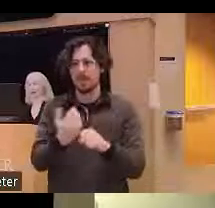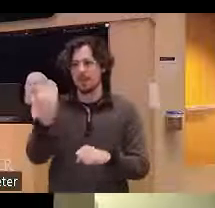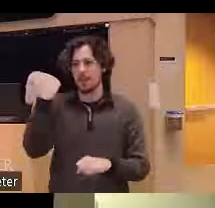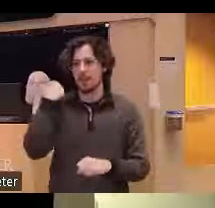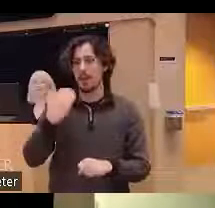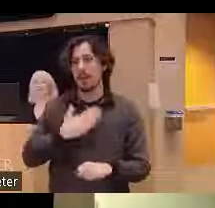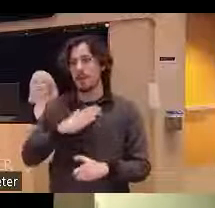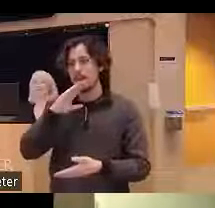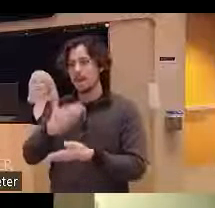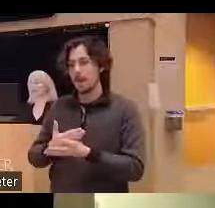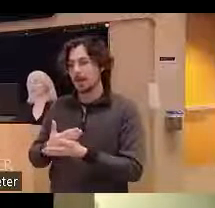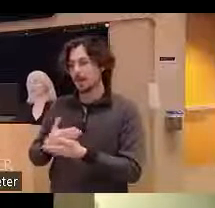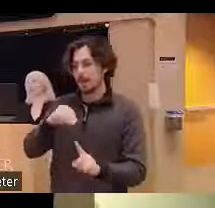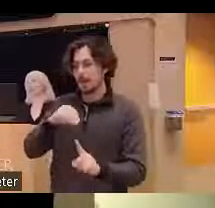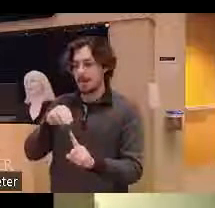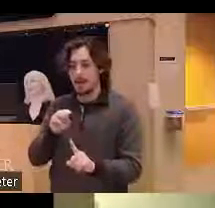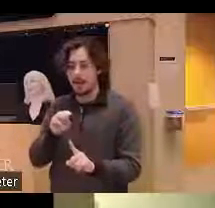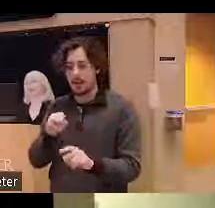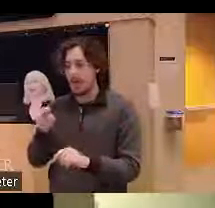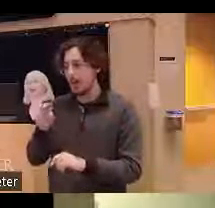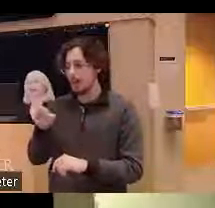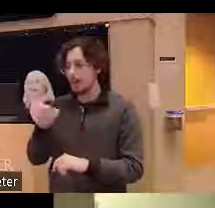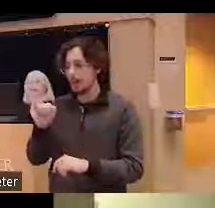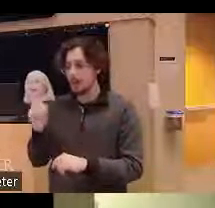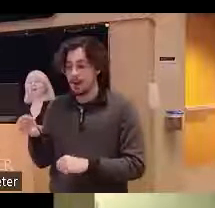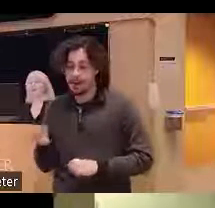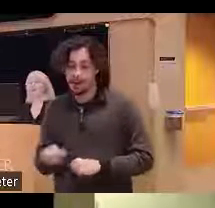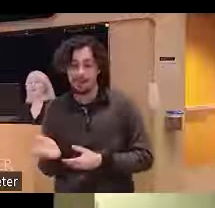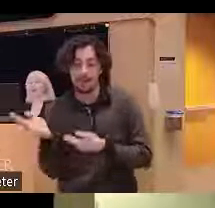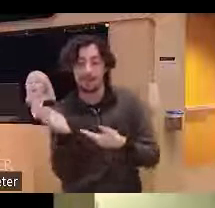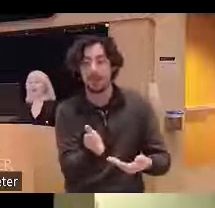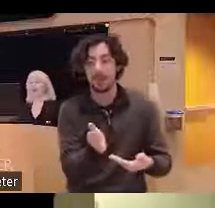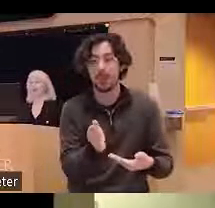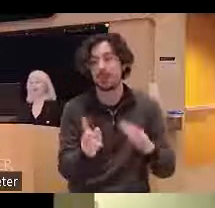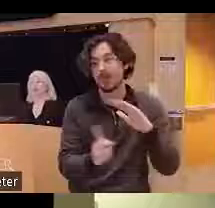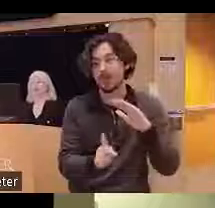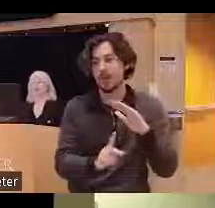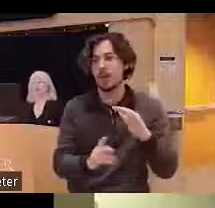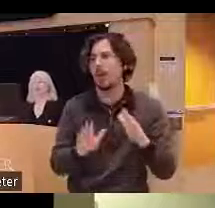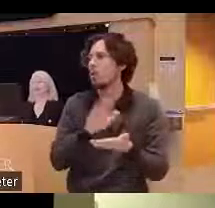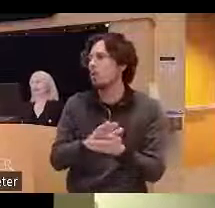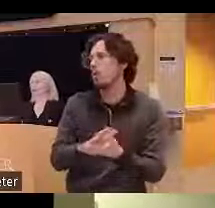MRIs to take to kindergarten for some science fair and the school thanked me so much for the you know